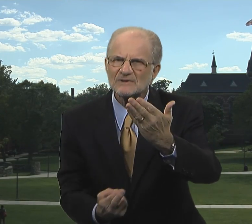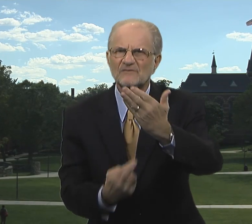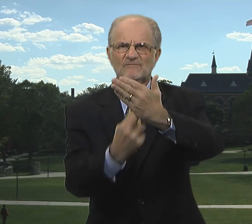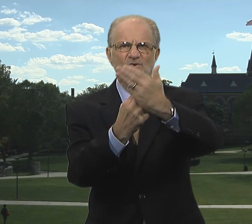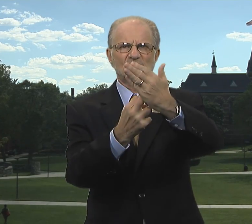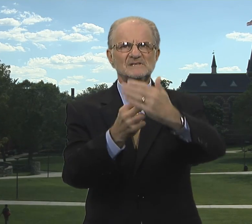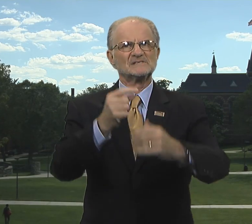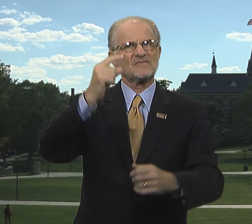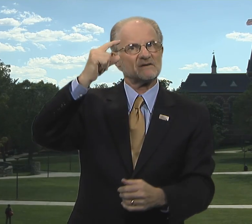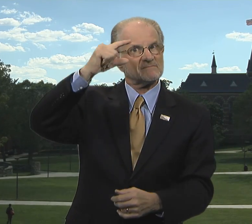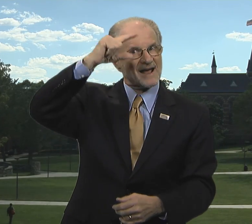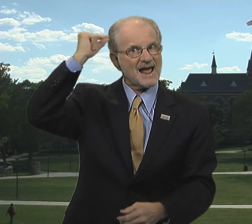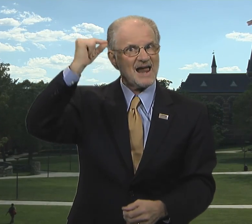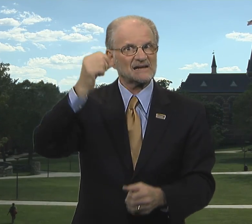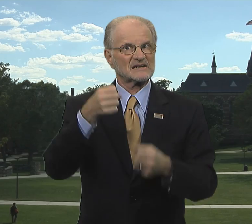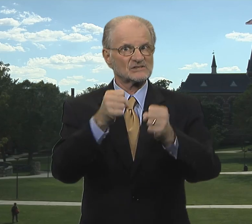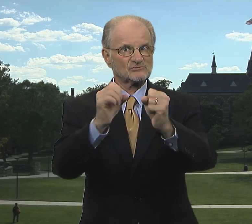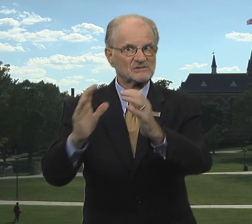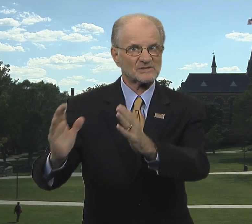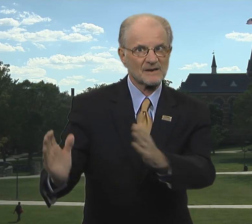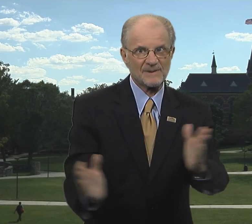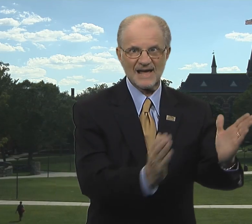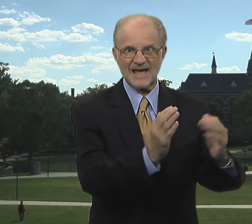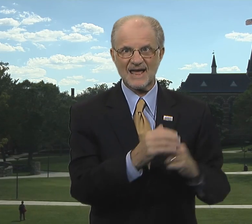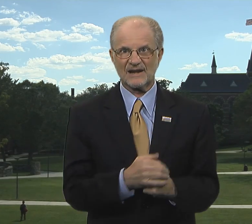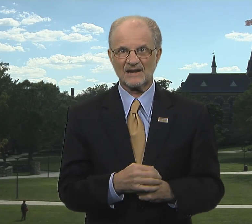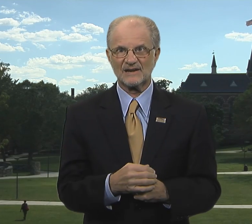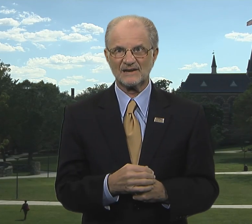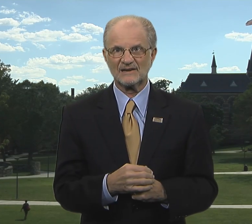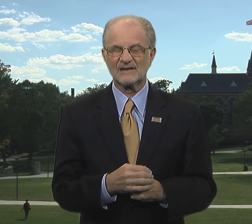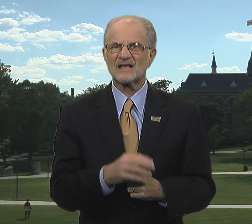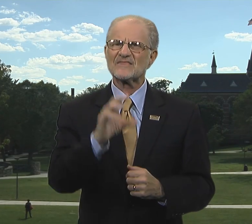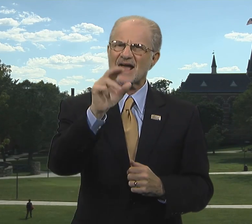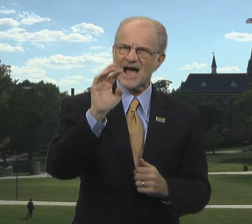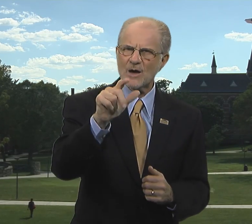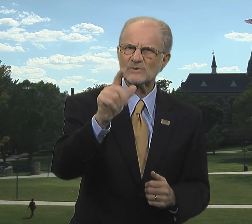which reinforces the Gallaudet Strategic Plan.